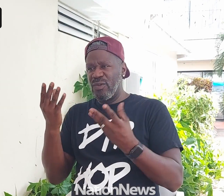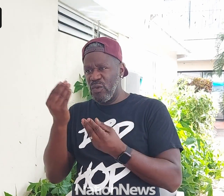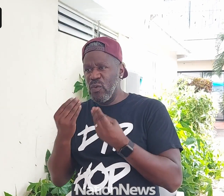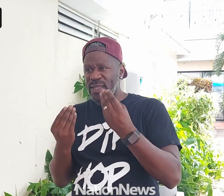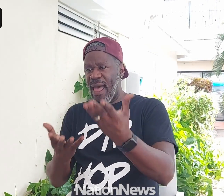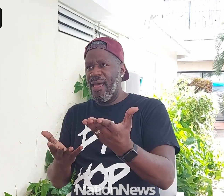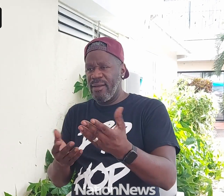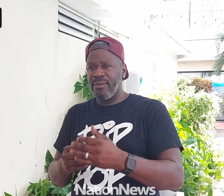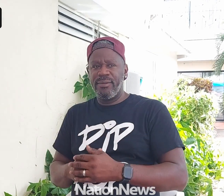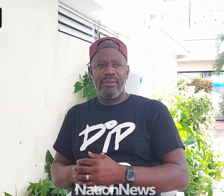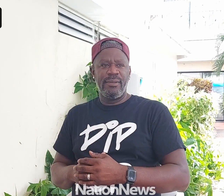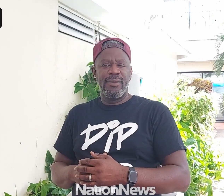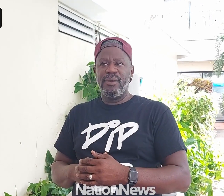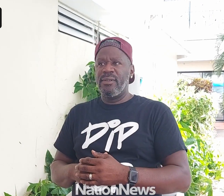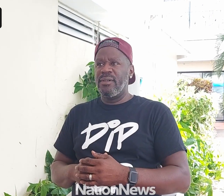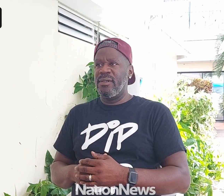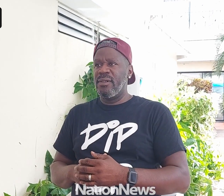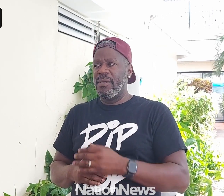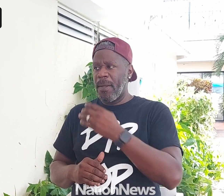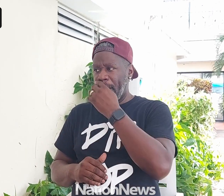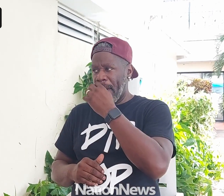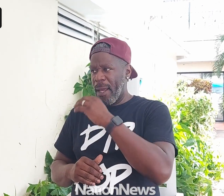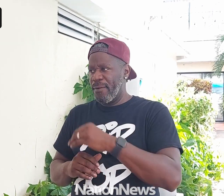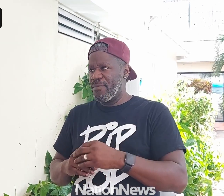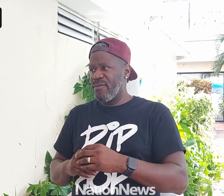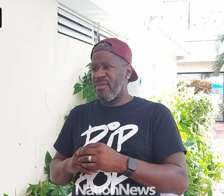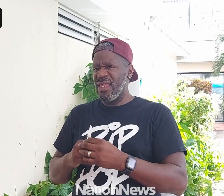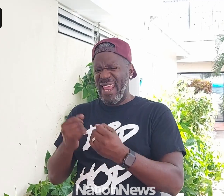make sure that the deaf Community has uh their story to tell has a lot to